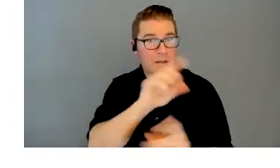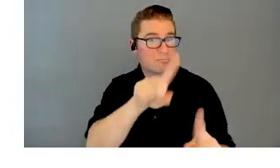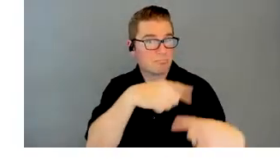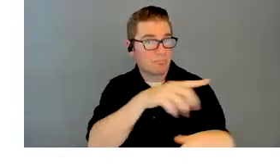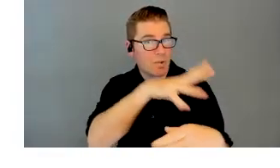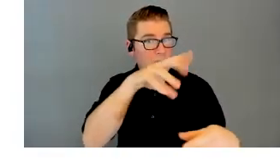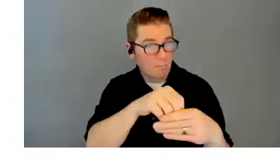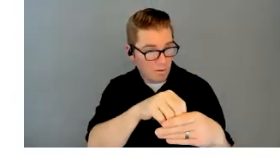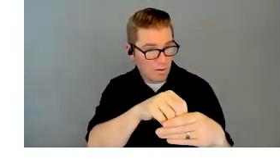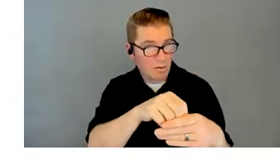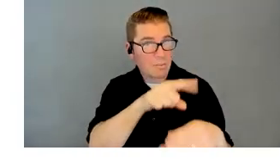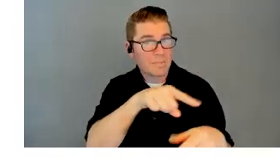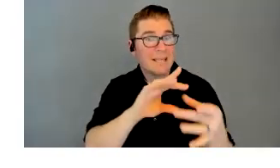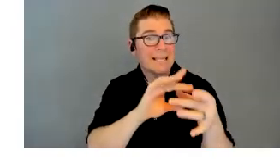And it's a whole lot of homework